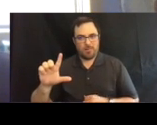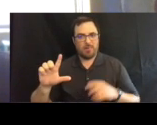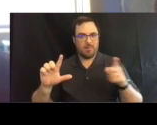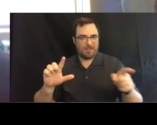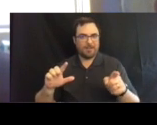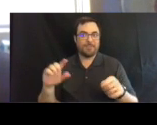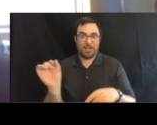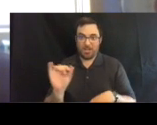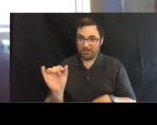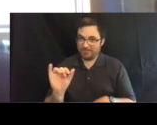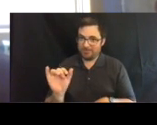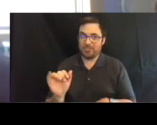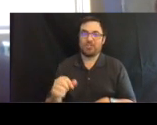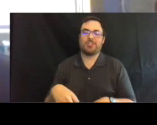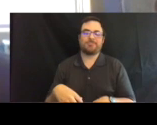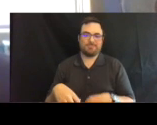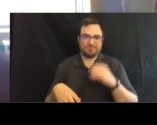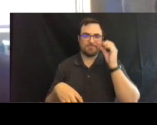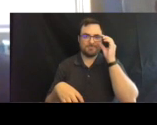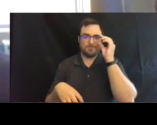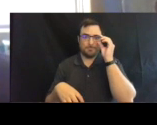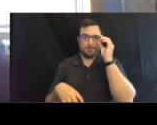um but they start out on the vowel one